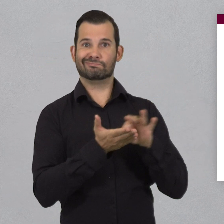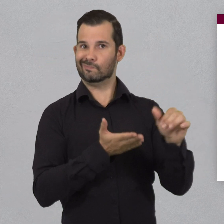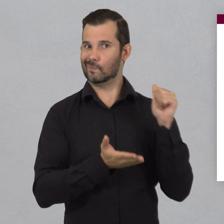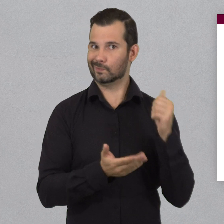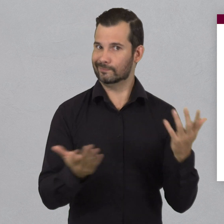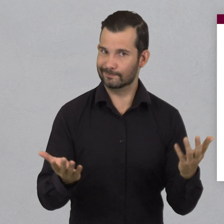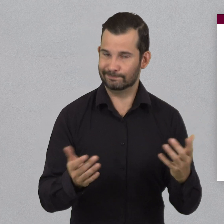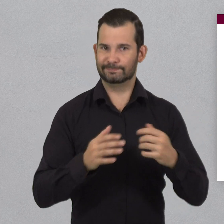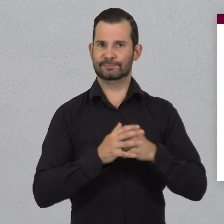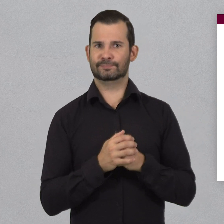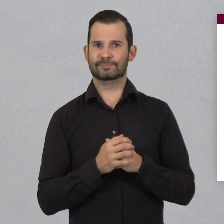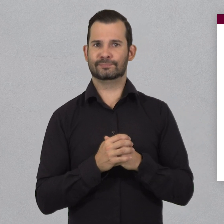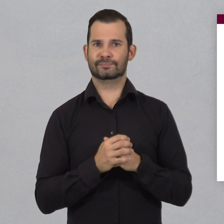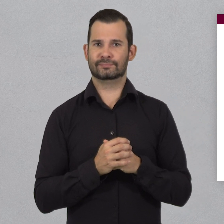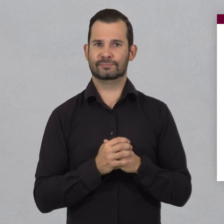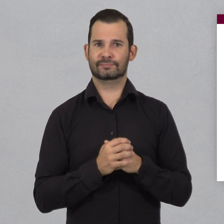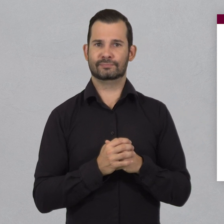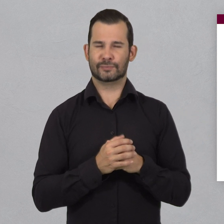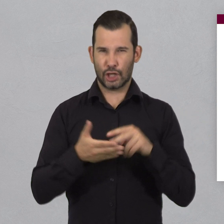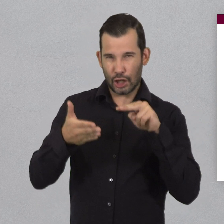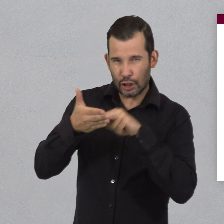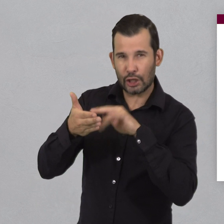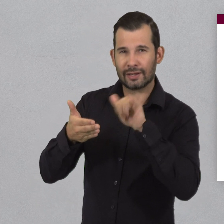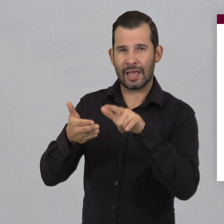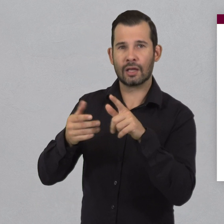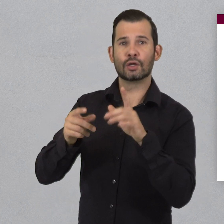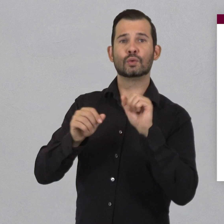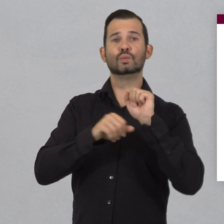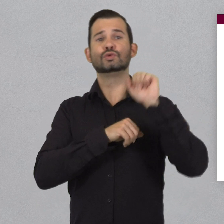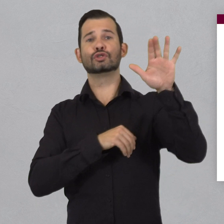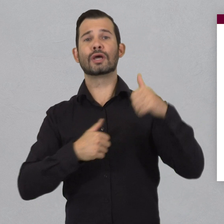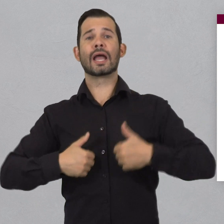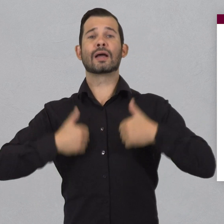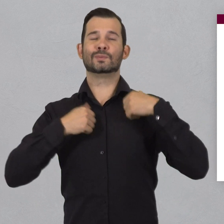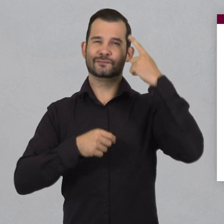or it will not be counted. Look at the return address for